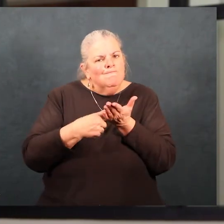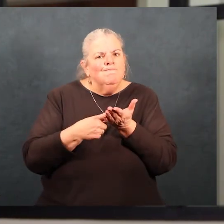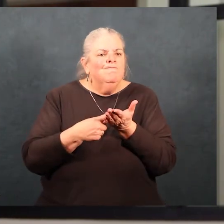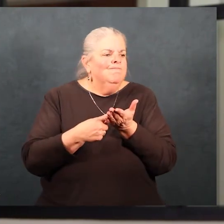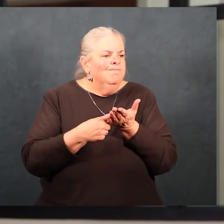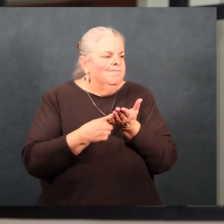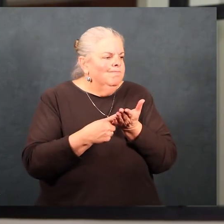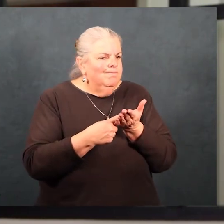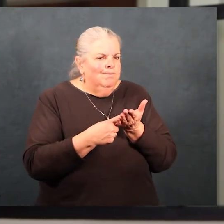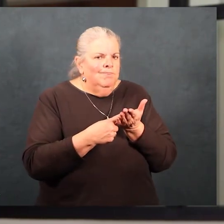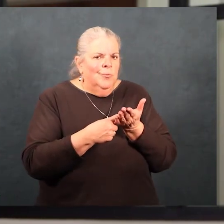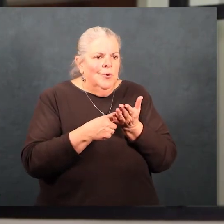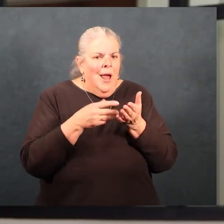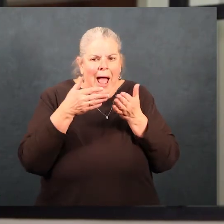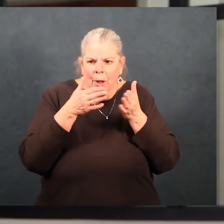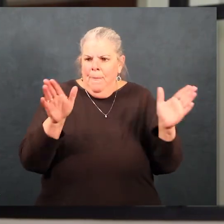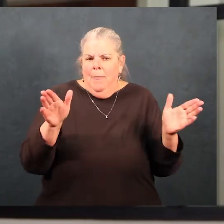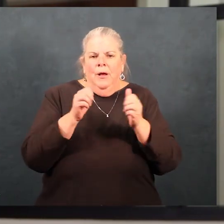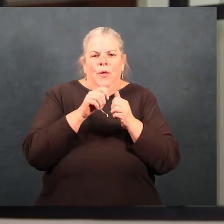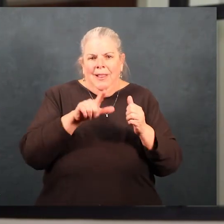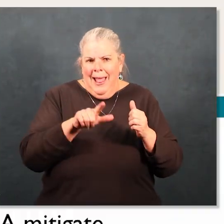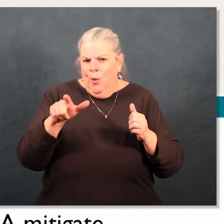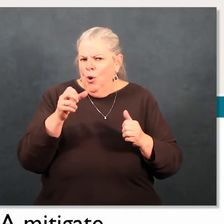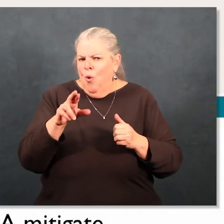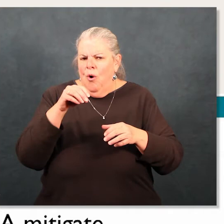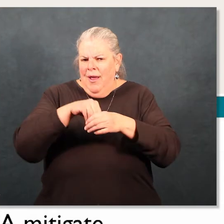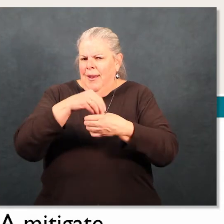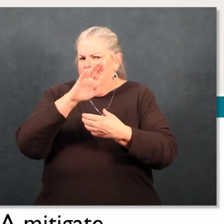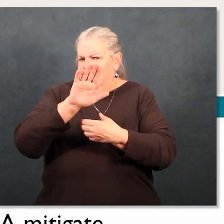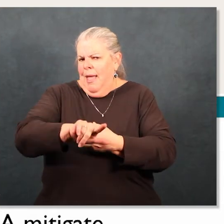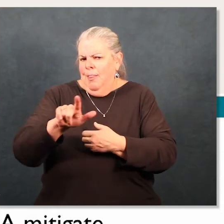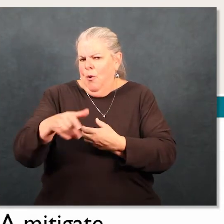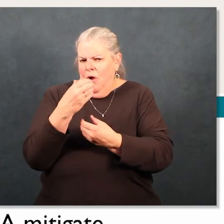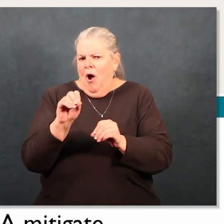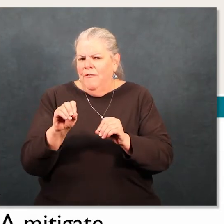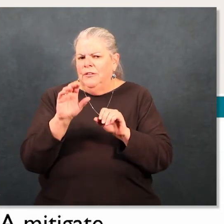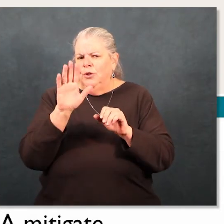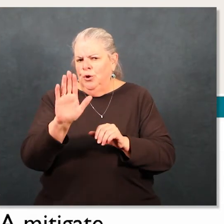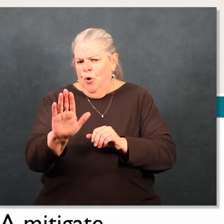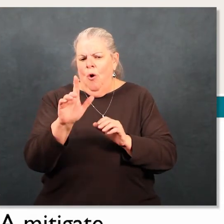with your landlord or in their office. Your landlord can legally ask you